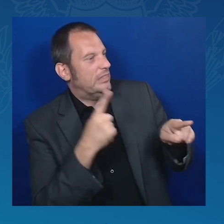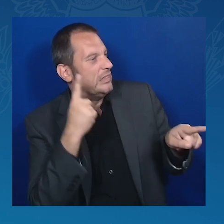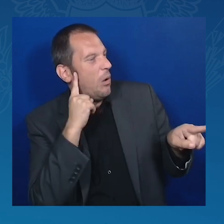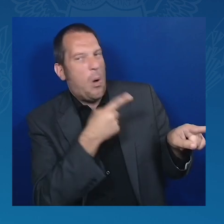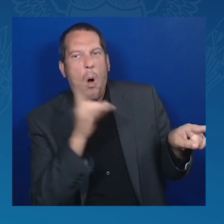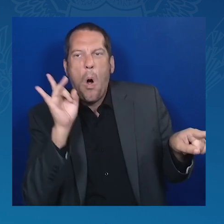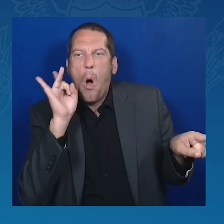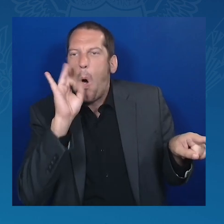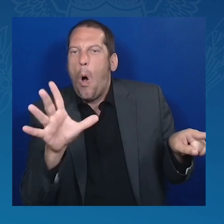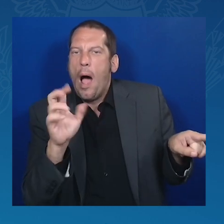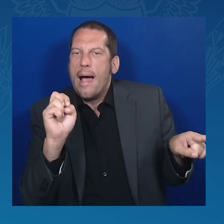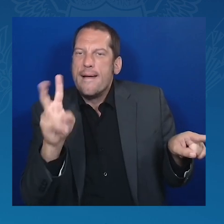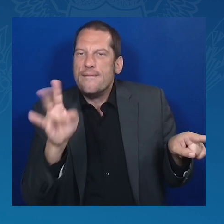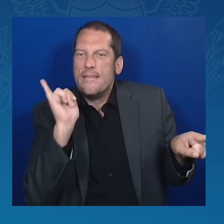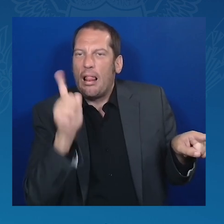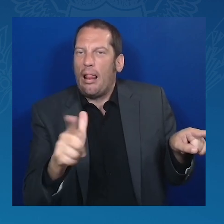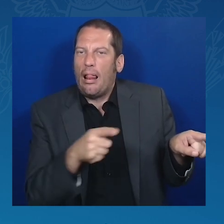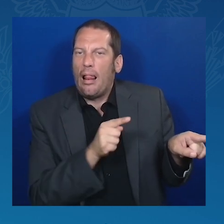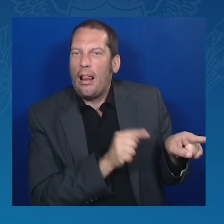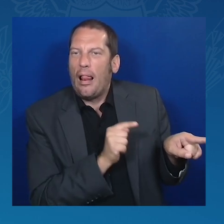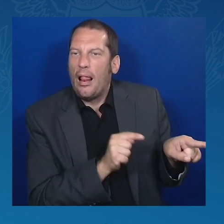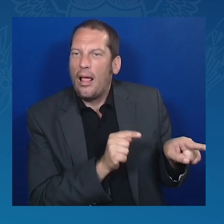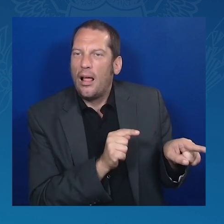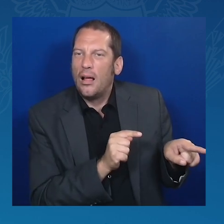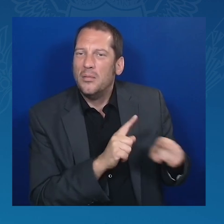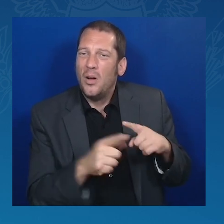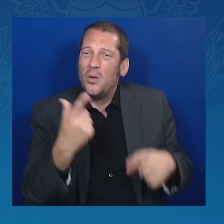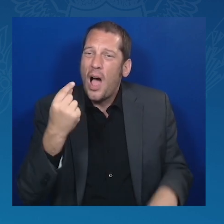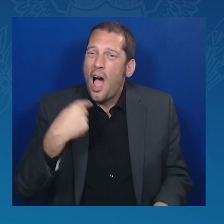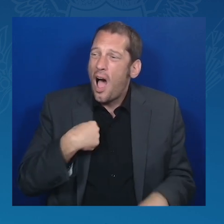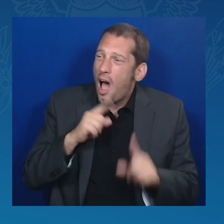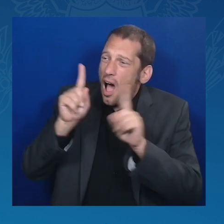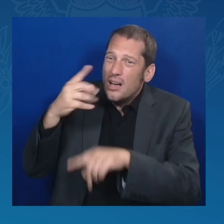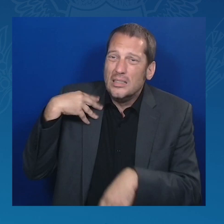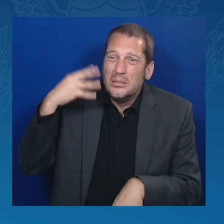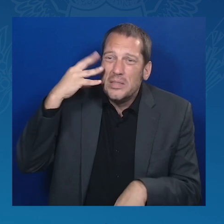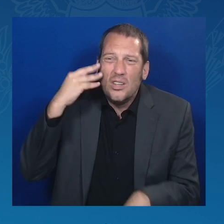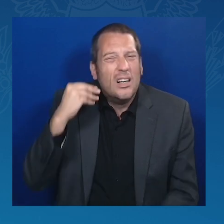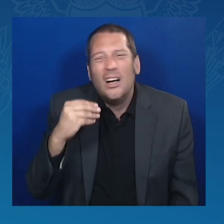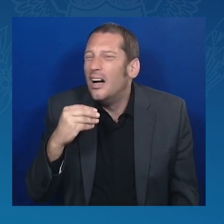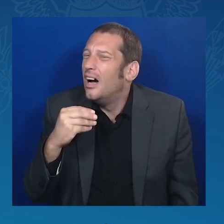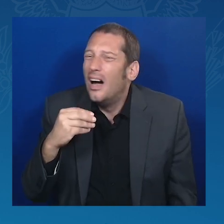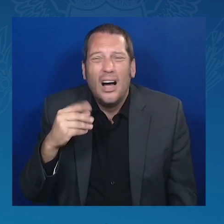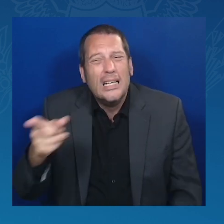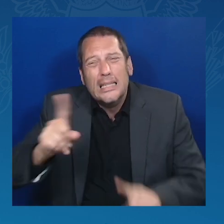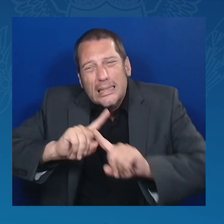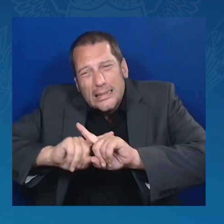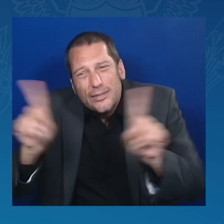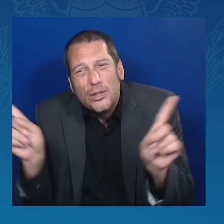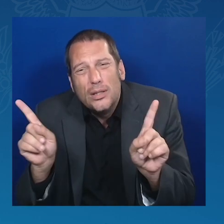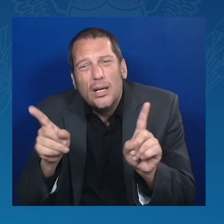Room to room to room, going in and knowing that you have privacy. You have somebody that's looking into your eyes.